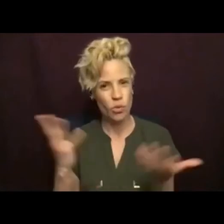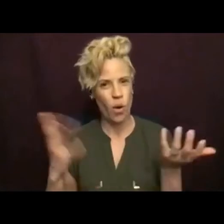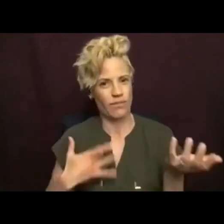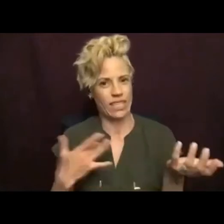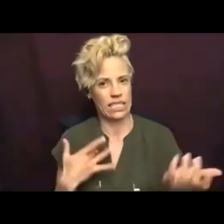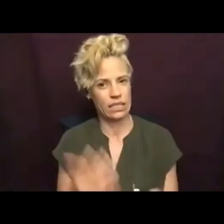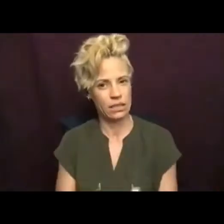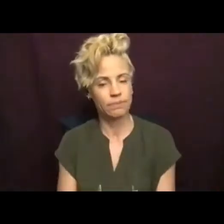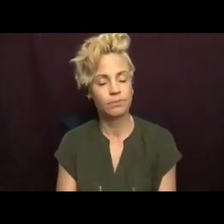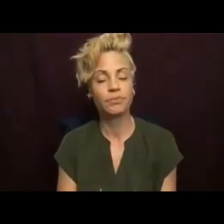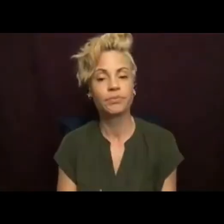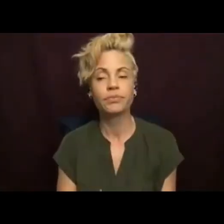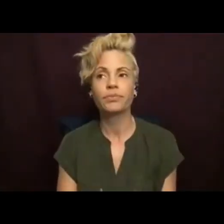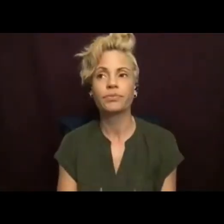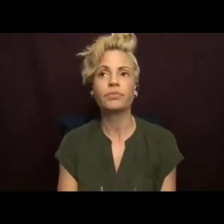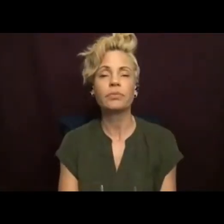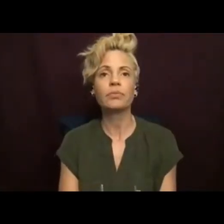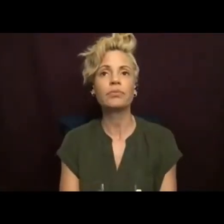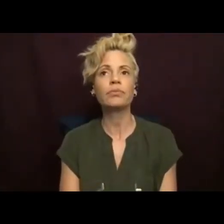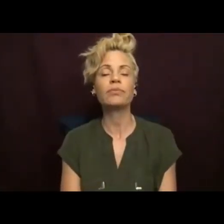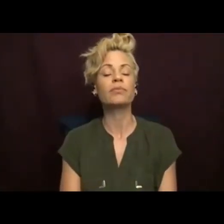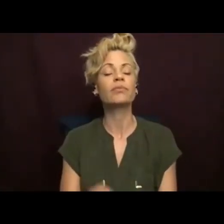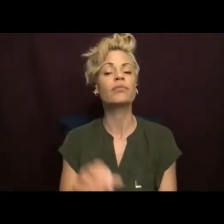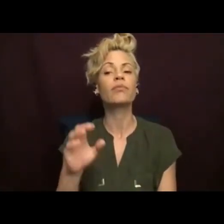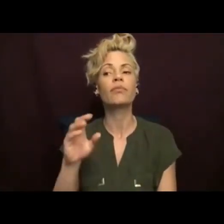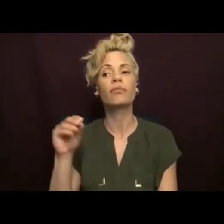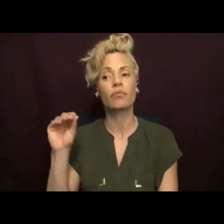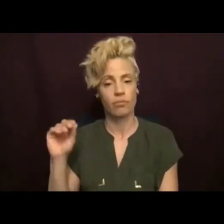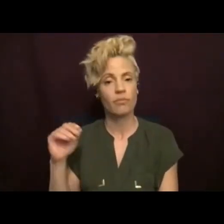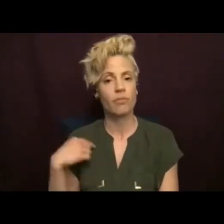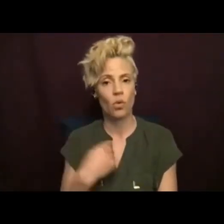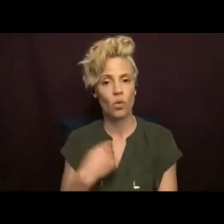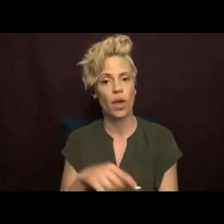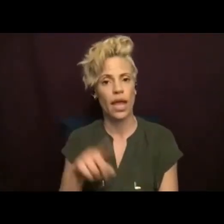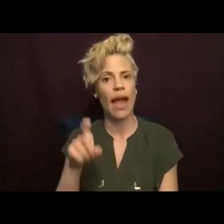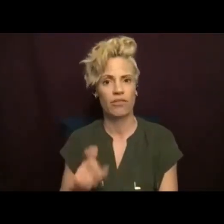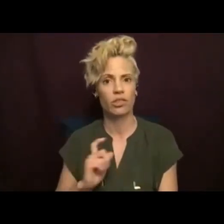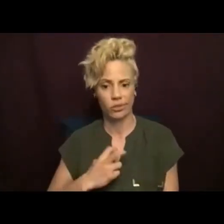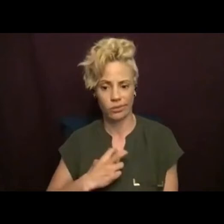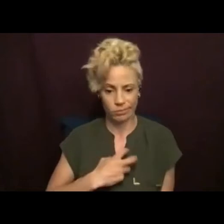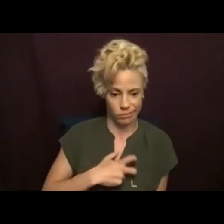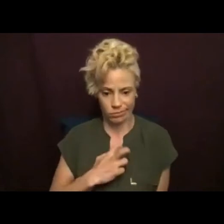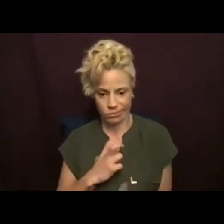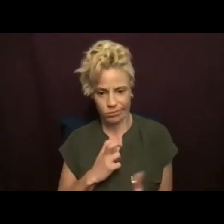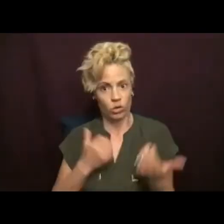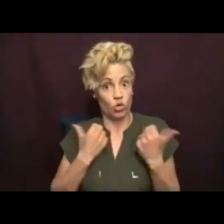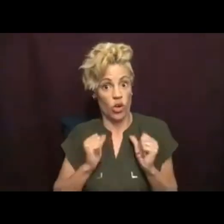And therefore, we do have to try to fit in, which is what people have addressed,